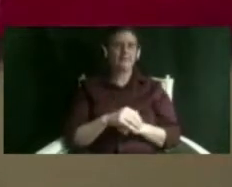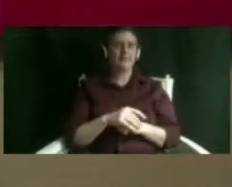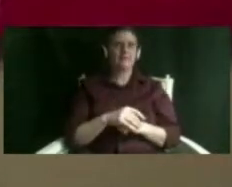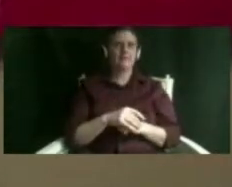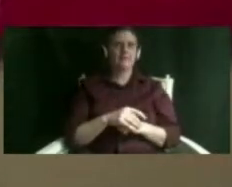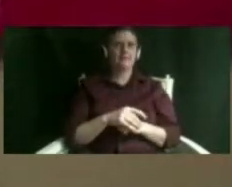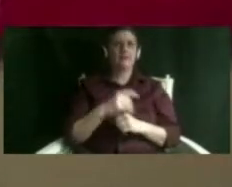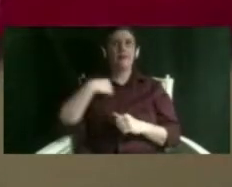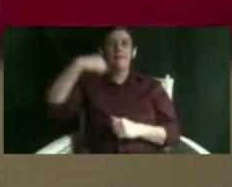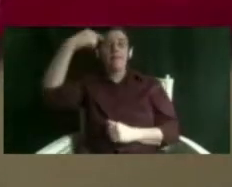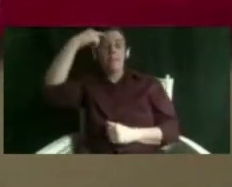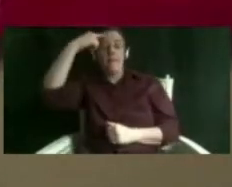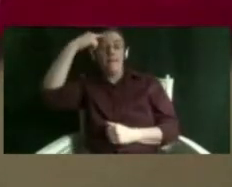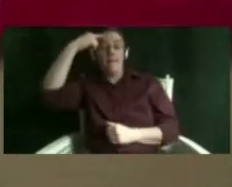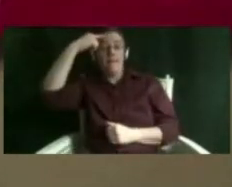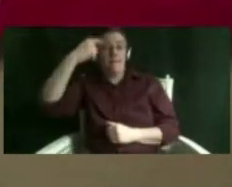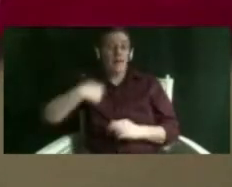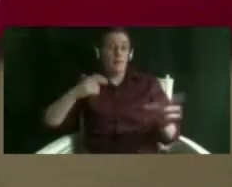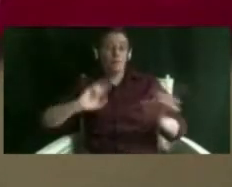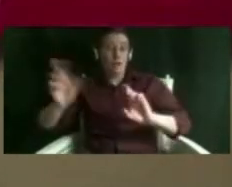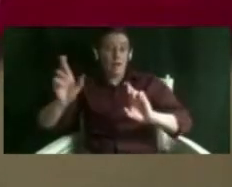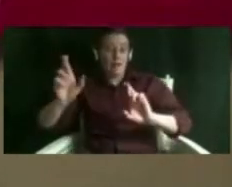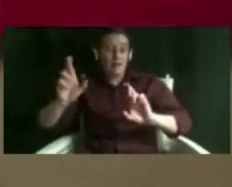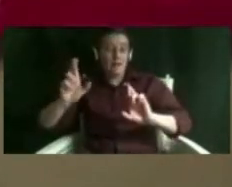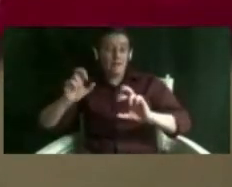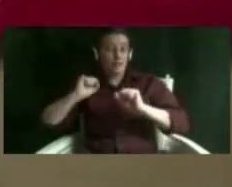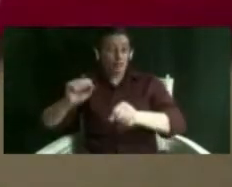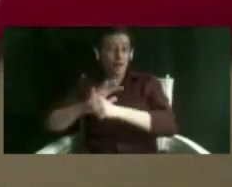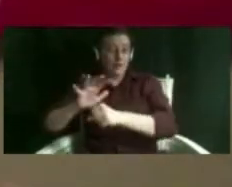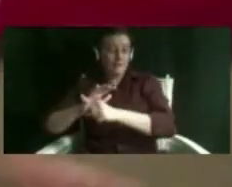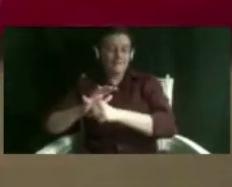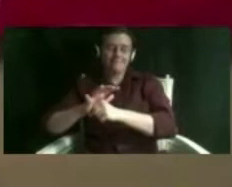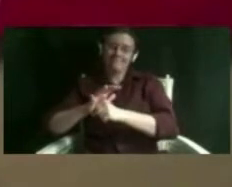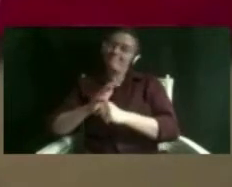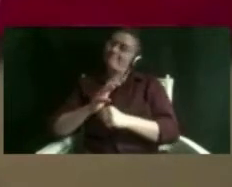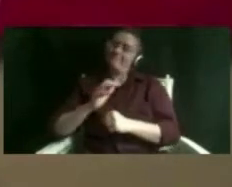at the point that i did it and sometimes i don't think i was but again it was out there i couldn't